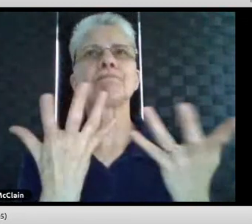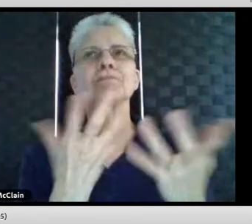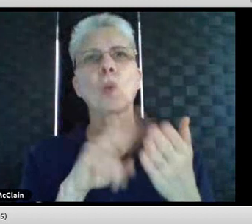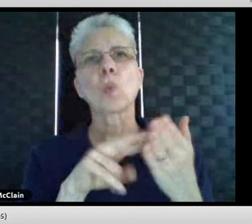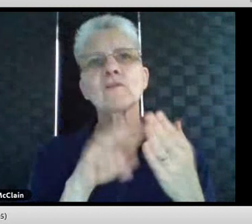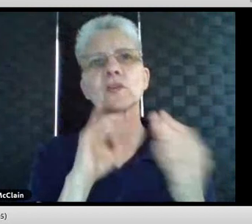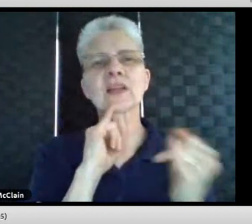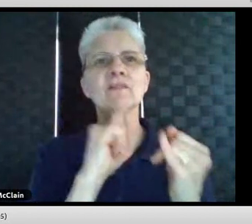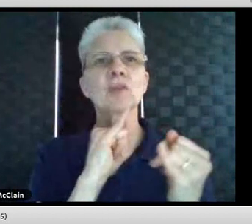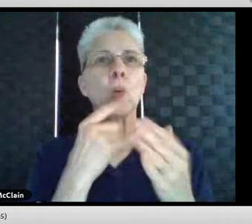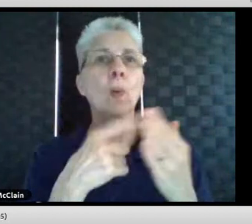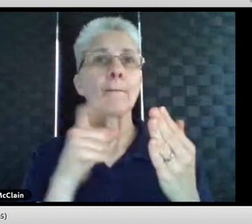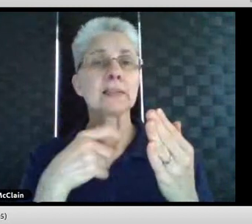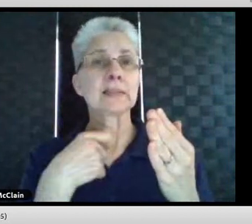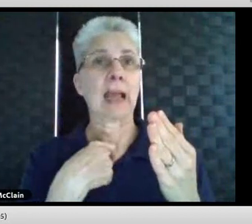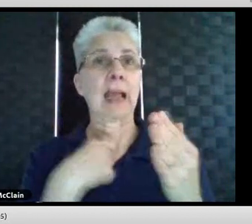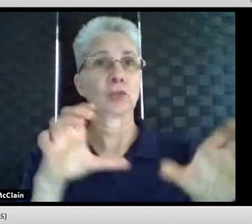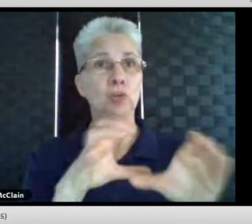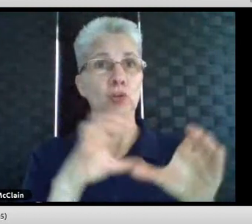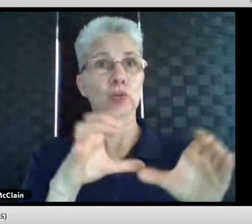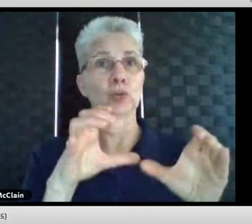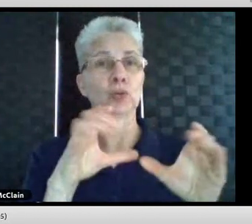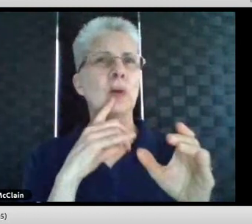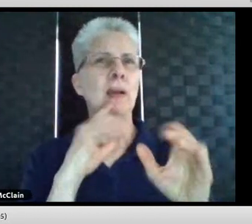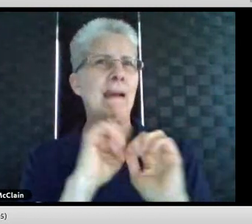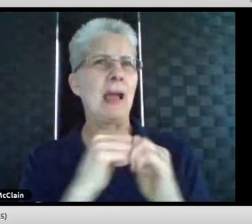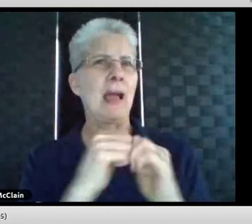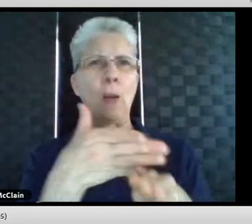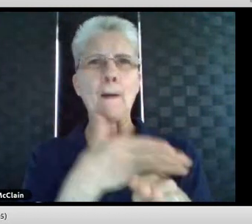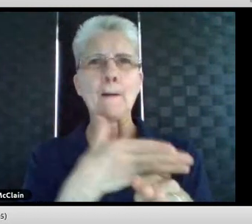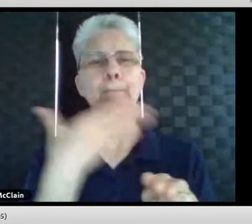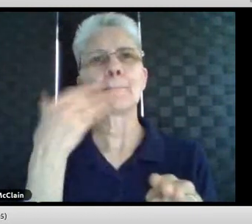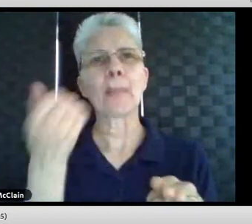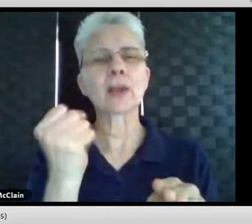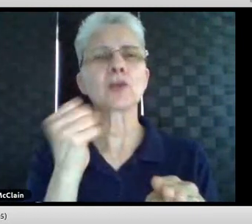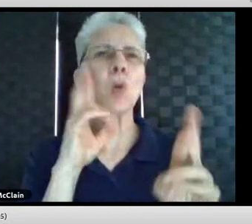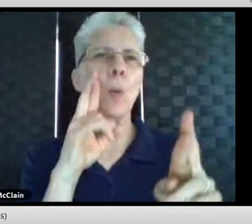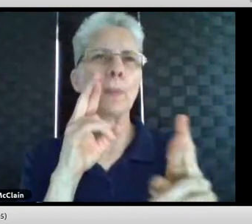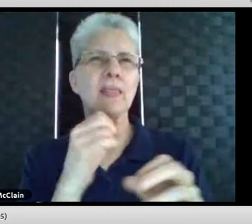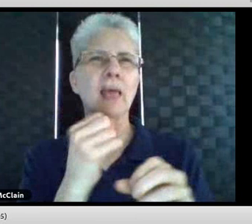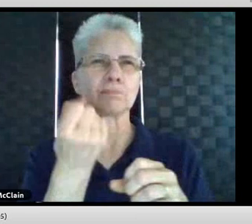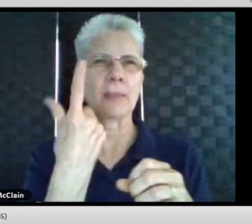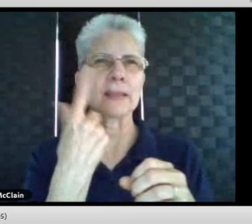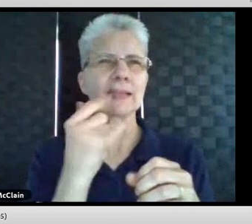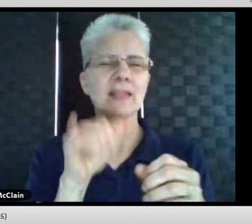What do I need to succeed? What do I need to do better? So hopefully that makes sense to you and that's helpful.